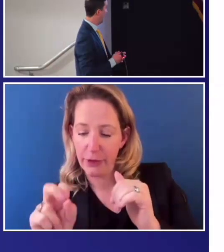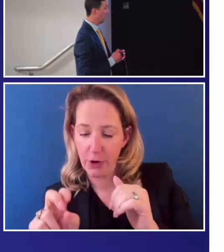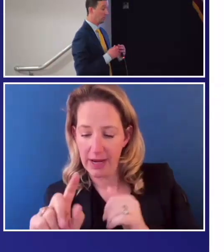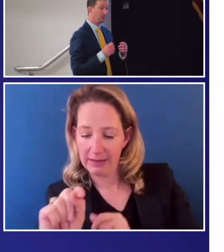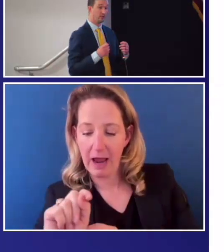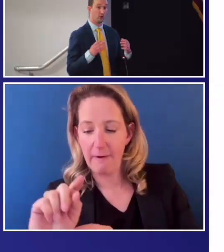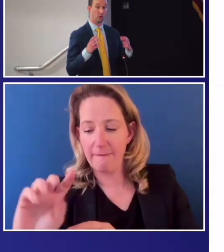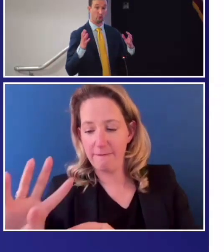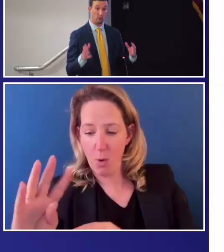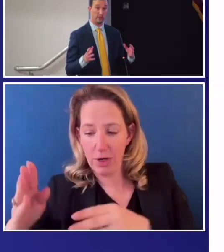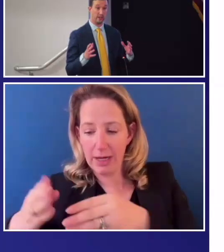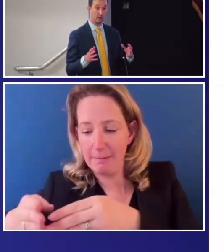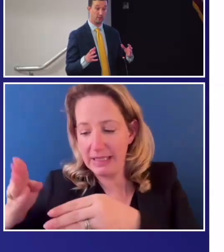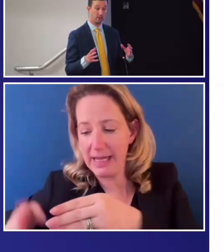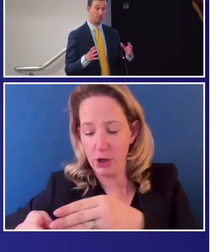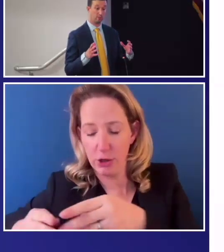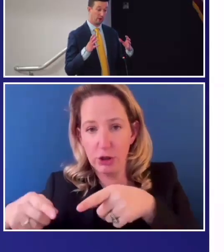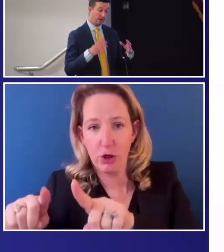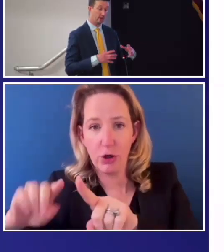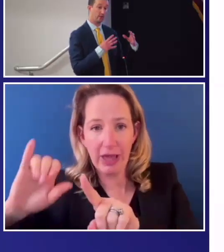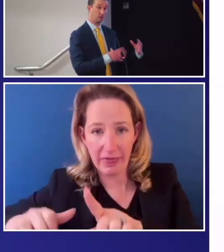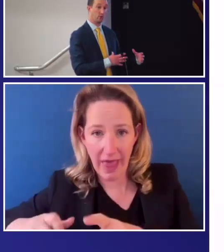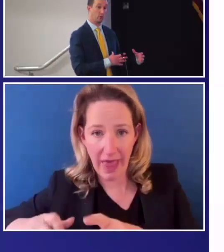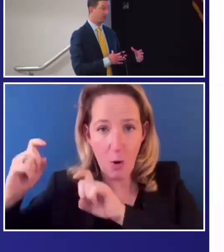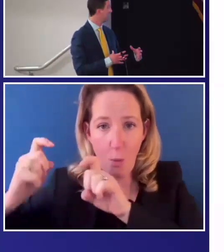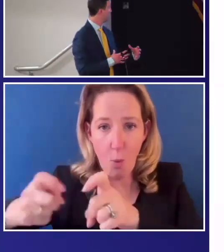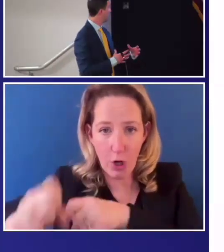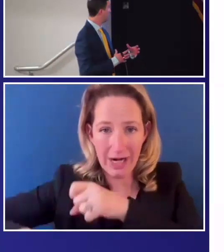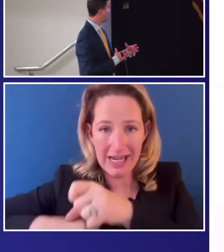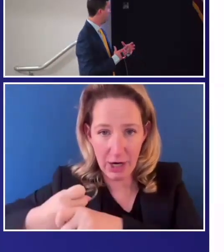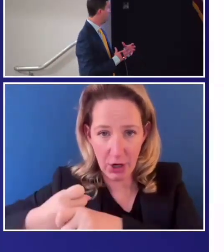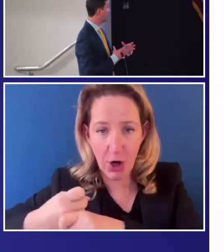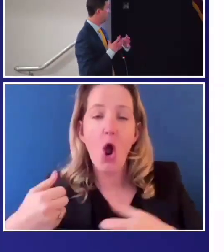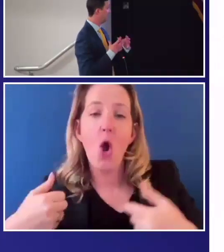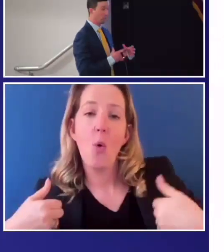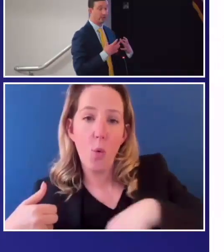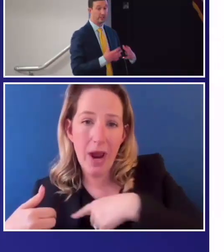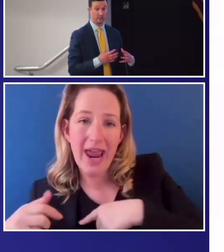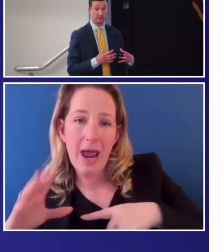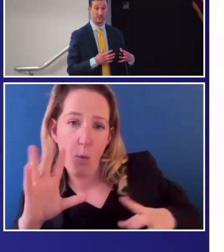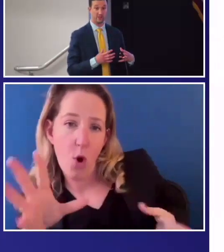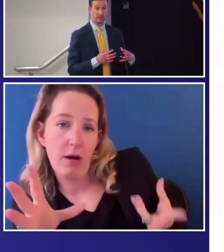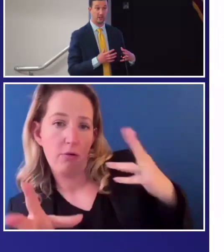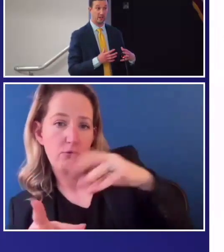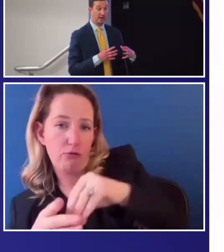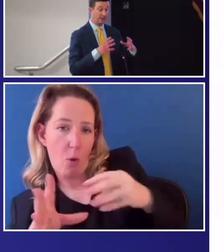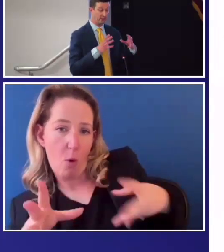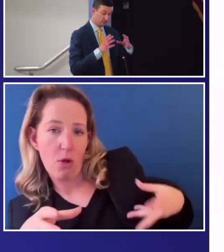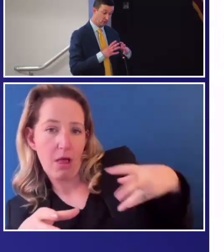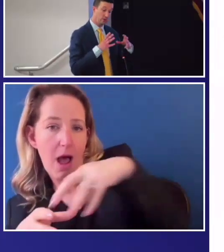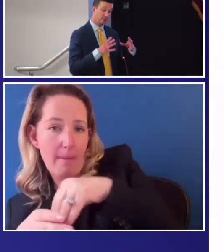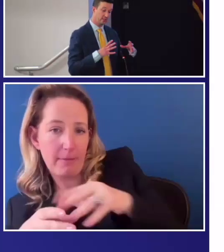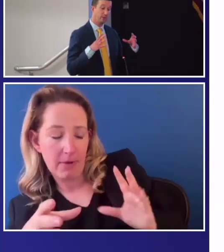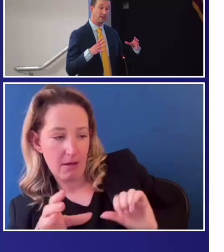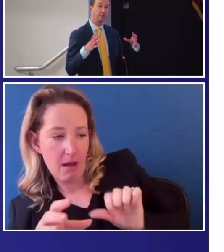we would start rolling up prior cohorts for up to four years, slowly expanding the,